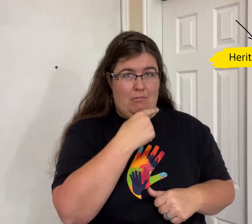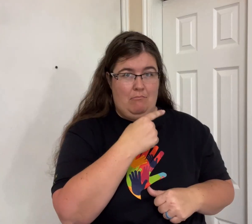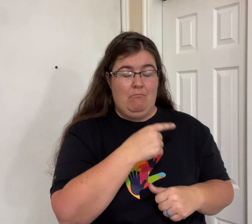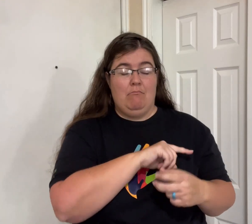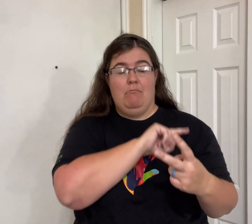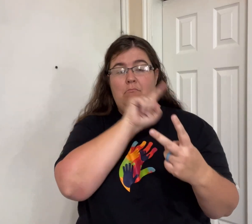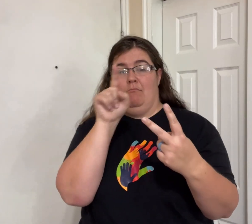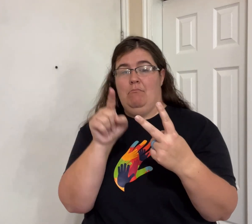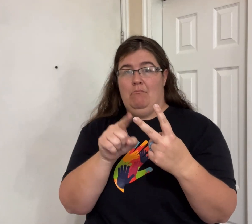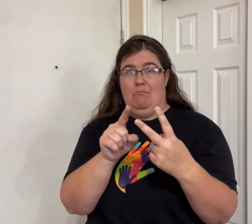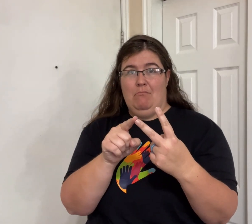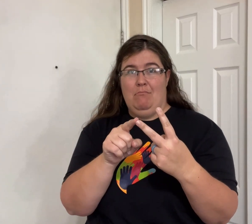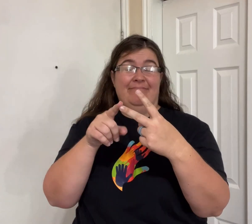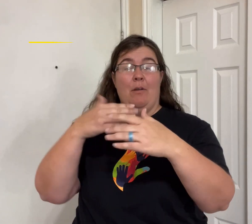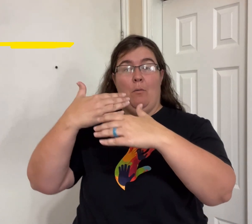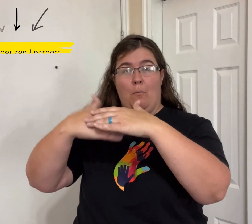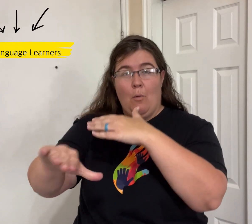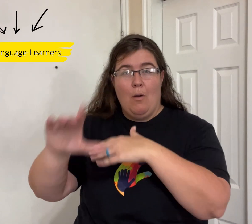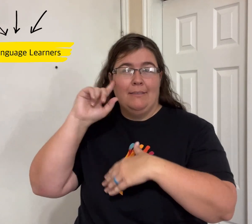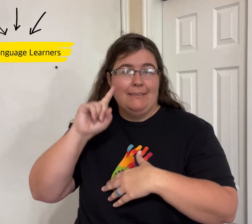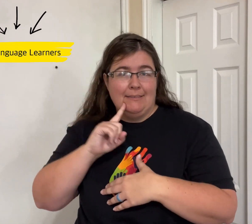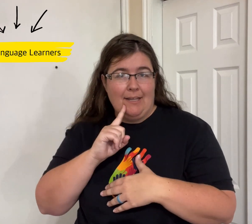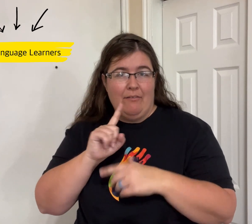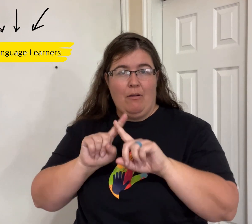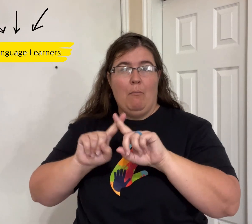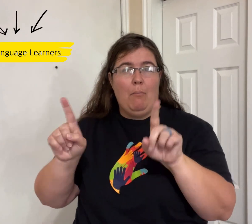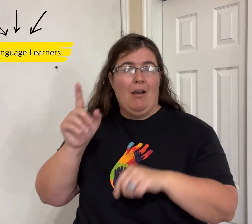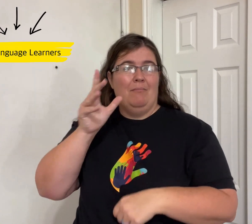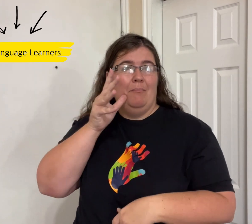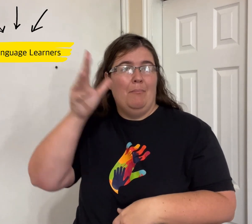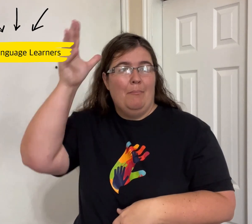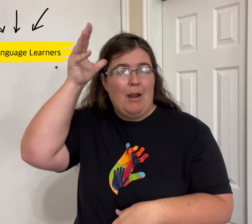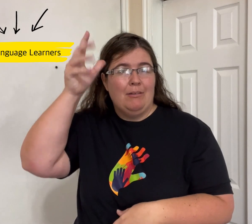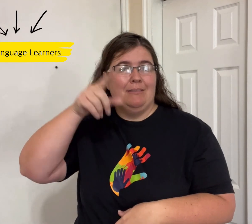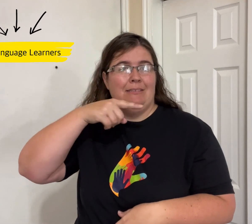but most who are hearing. And second, those who were born deaf, but grew up with parents who